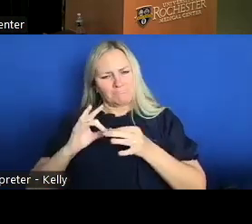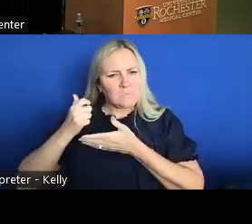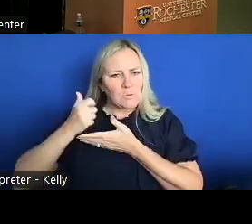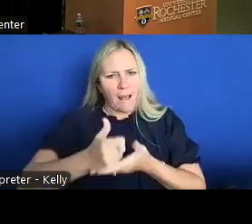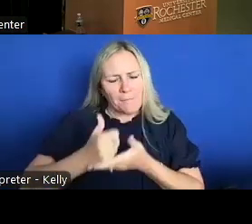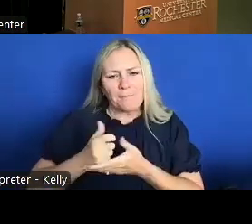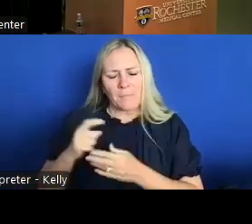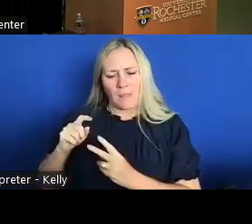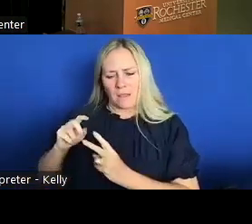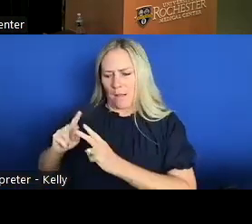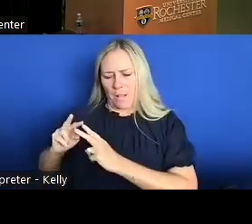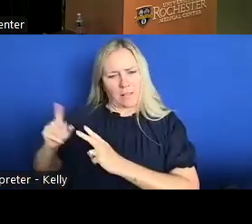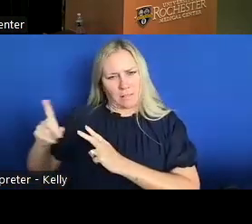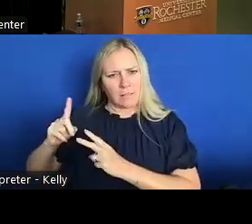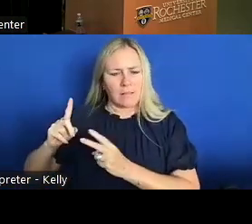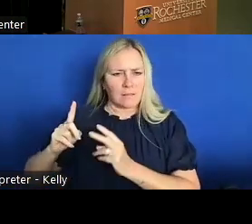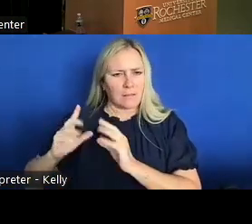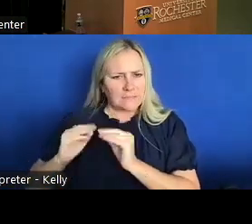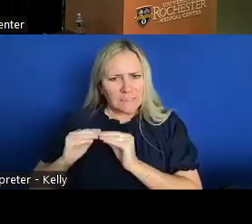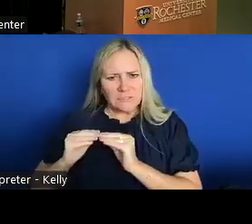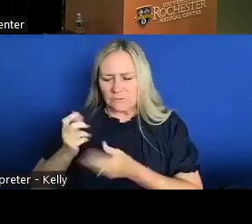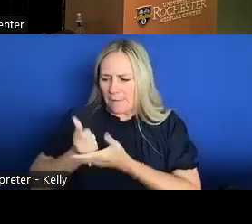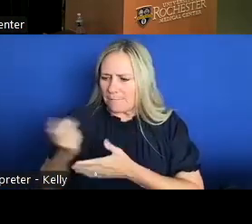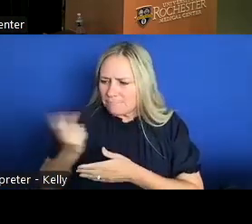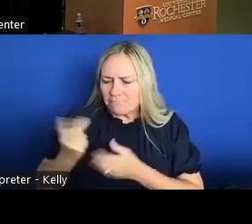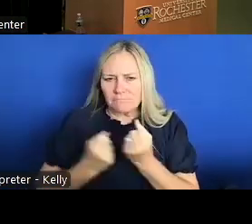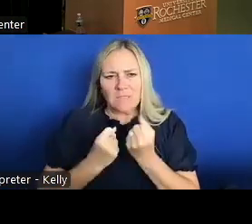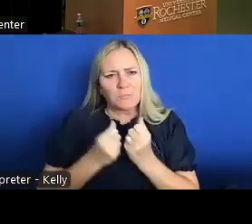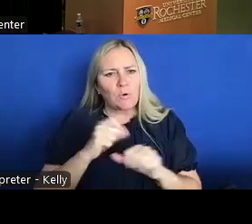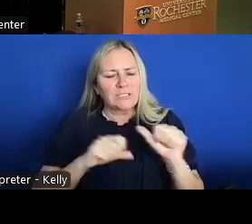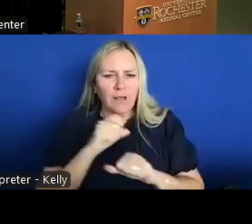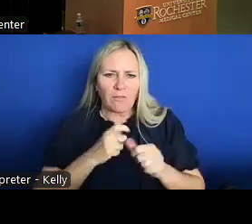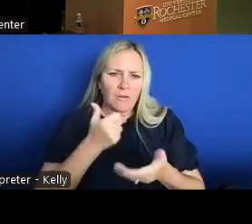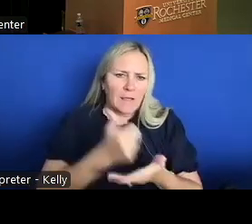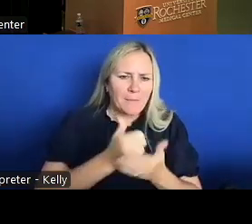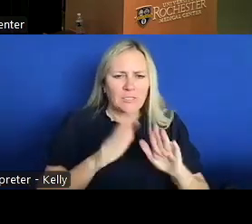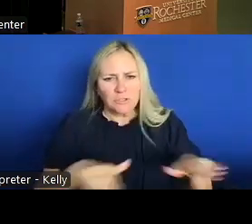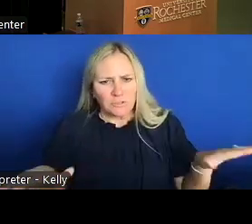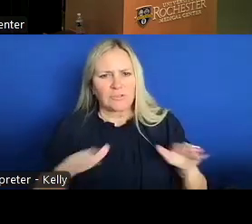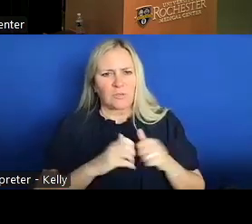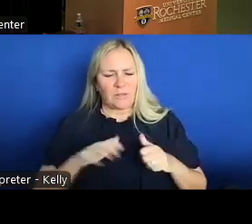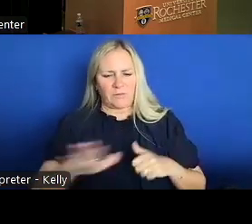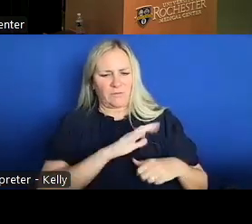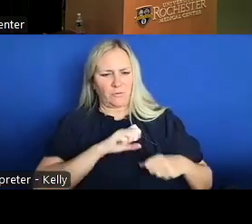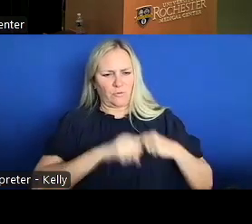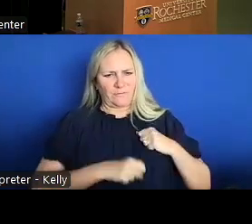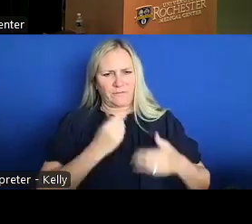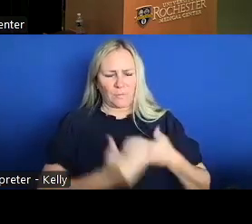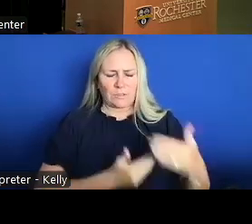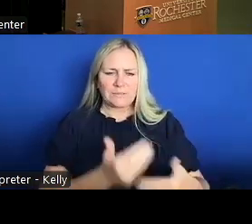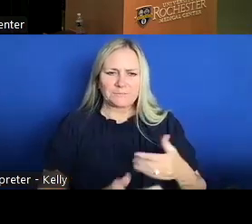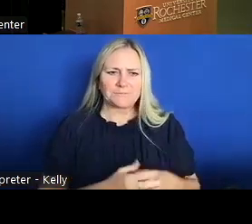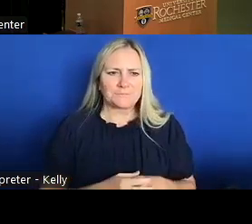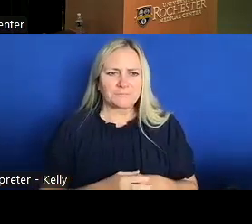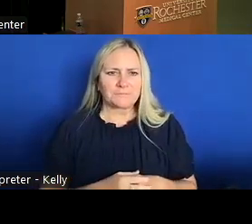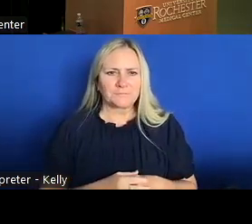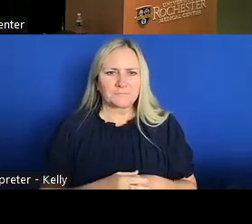them support each other and to help them together help their children with the grief and loss so l